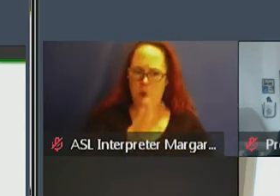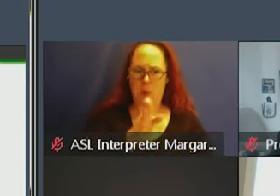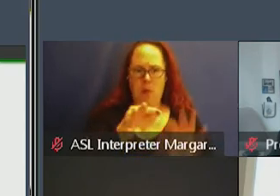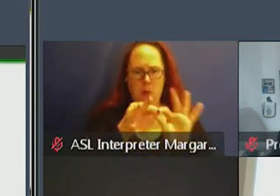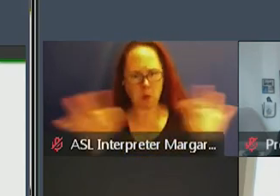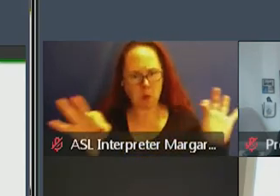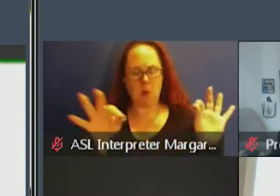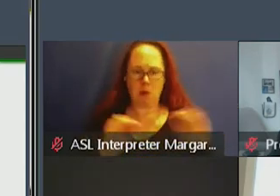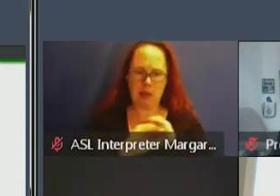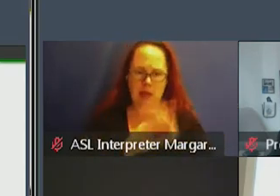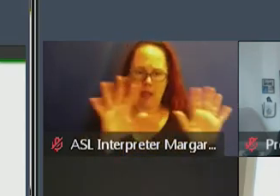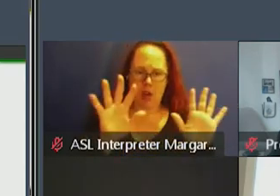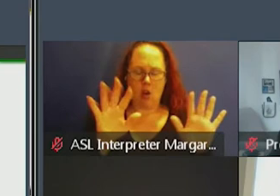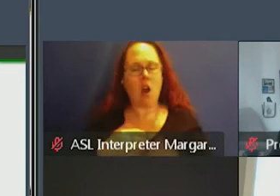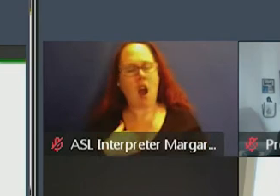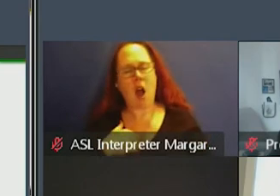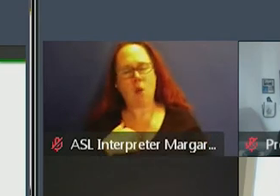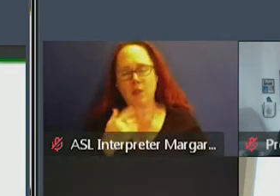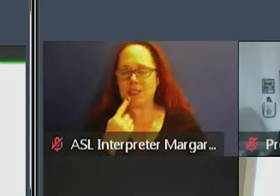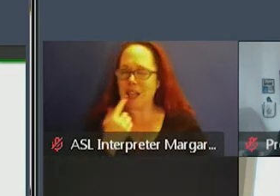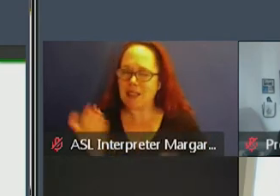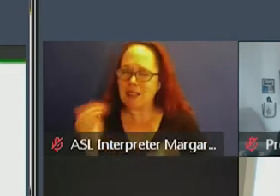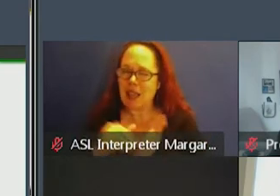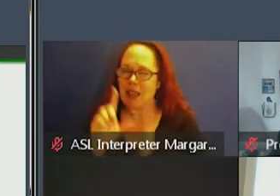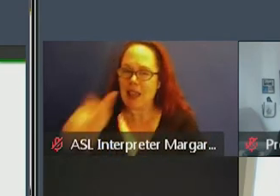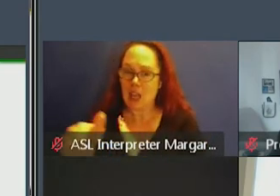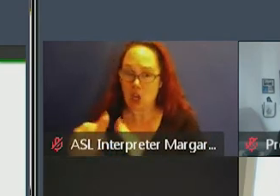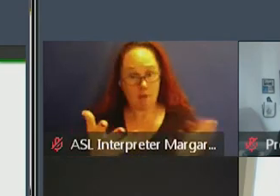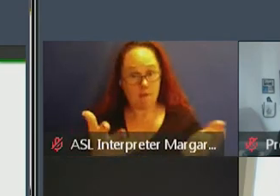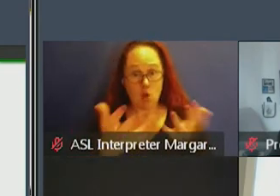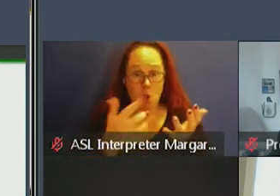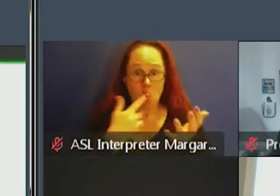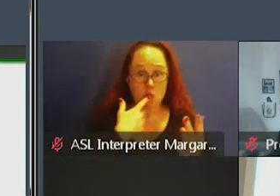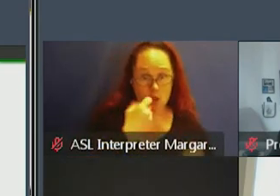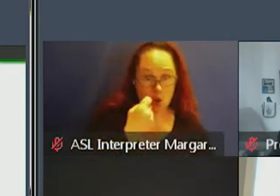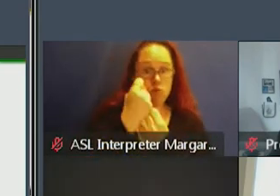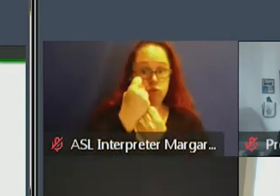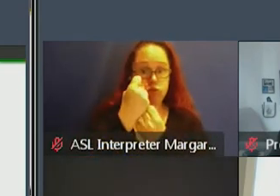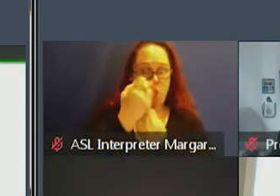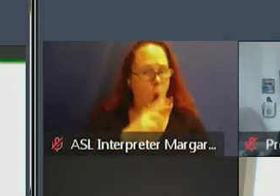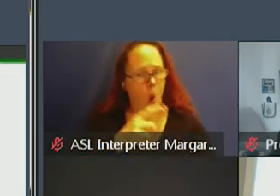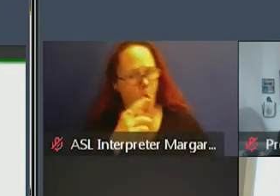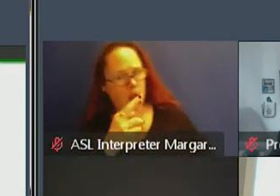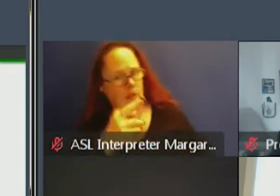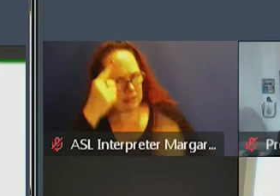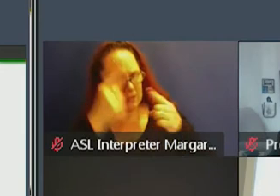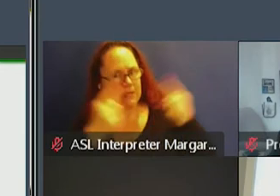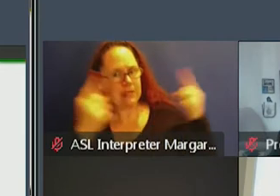and I'll repeat this later, if you wish to say you're a proponent or an opponent, you have the right to do that.